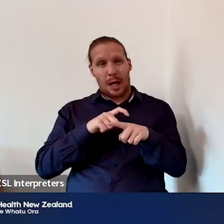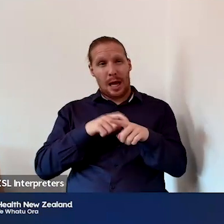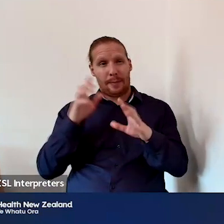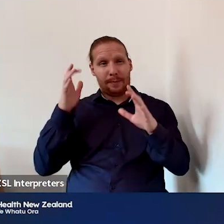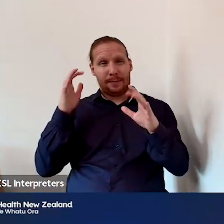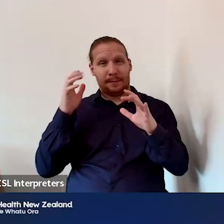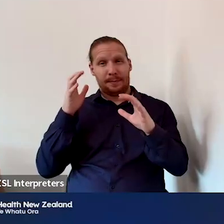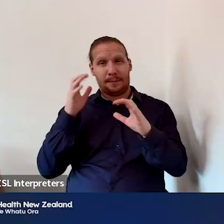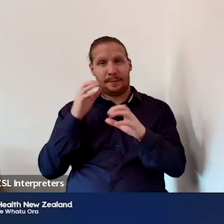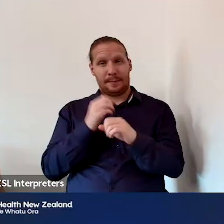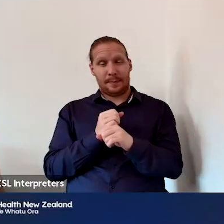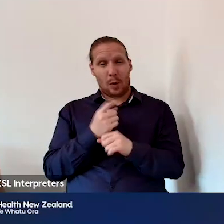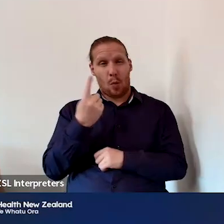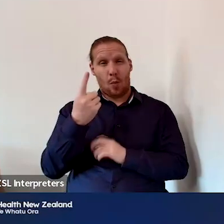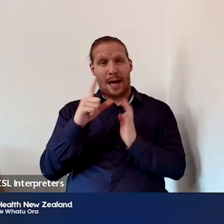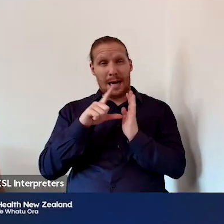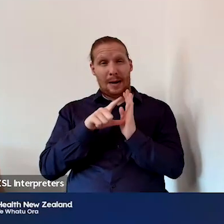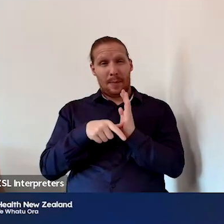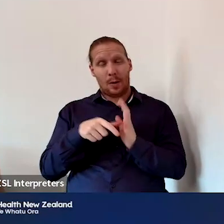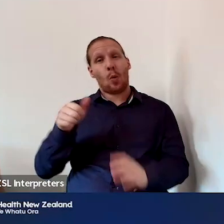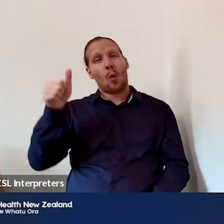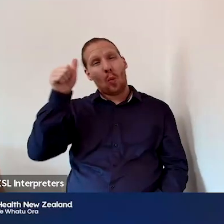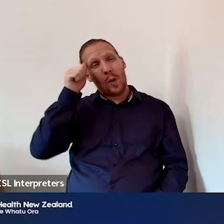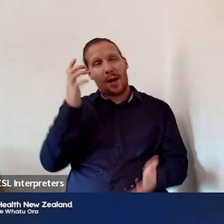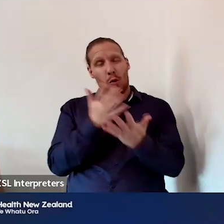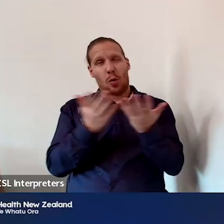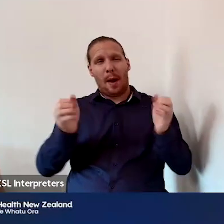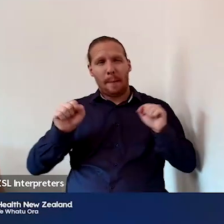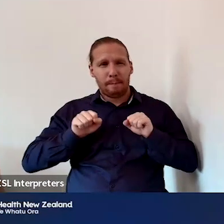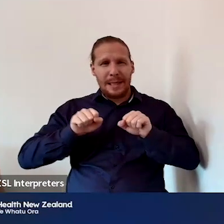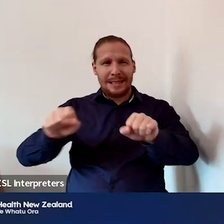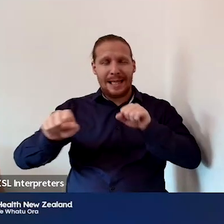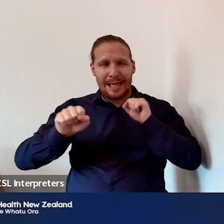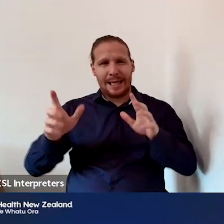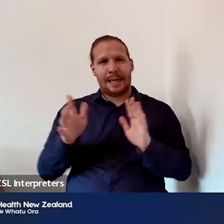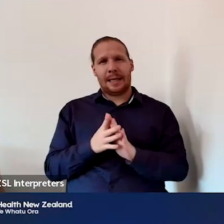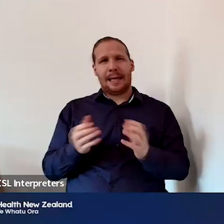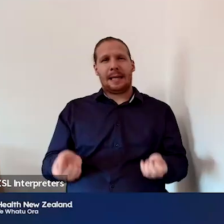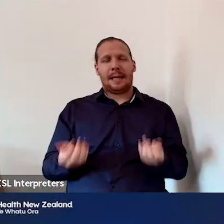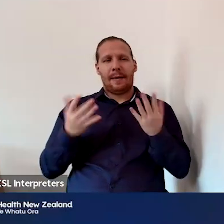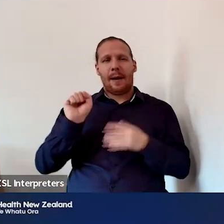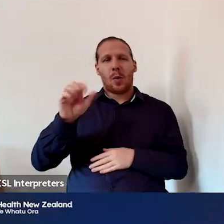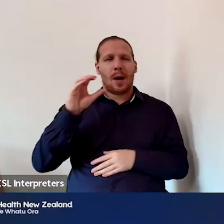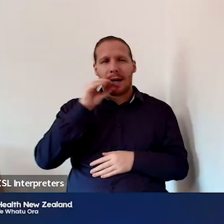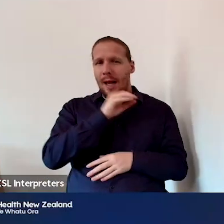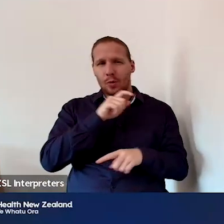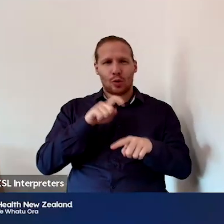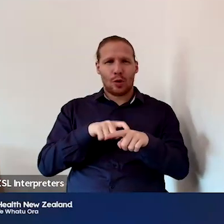is Rebecca mentioned, we know that people are very busy and are probably giving up their lunchtime to, be part of this webinar.